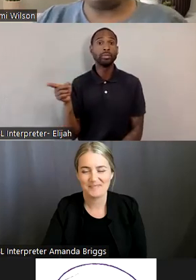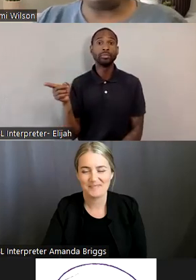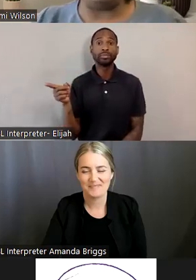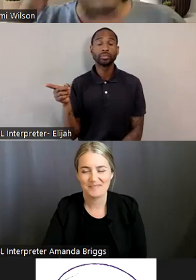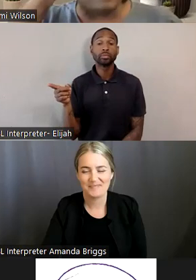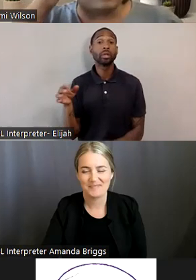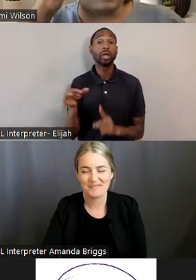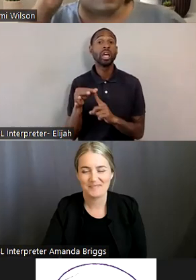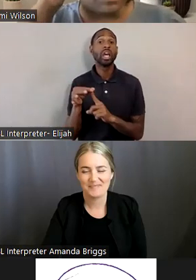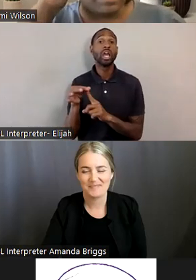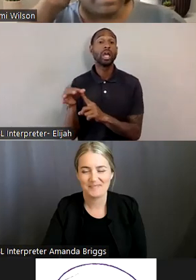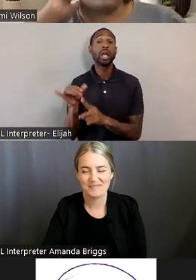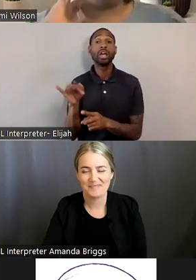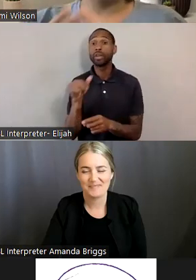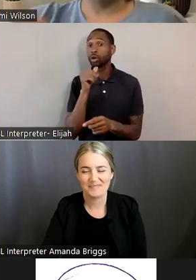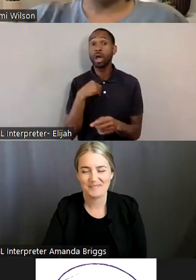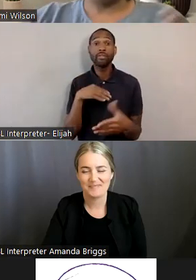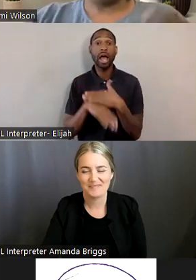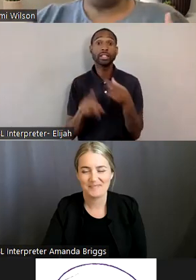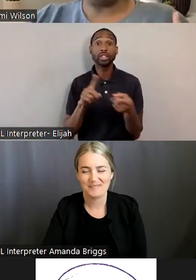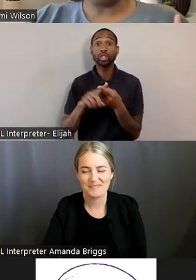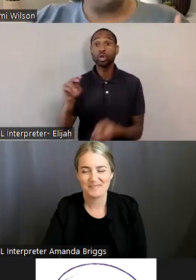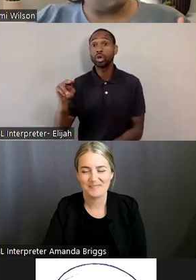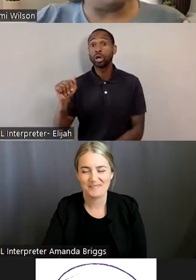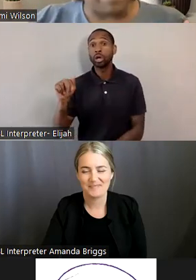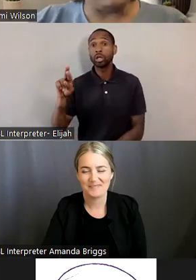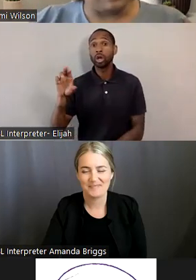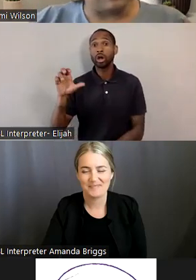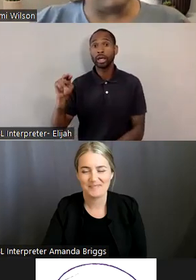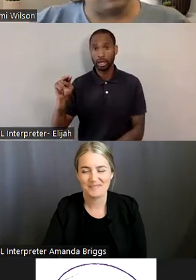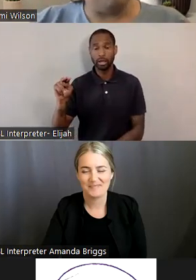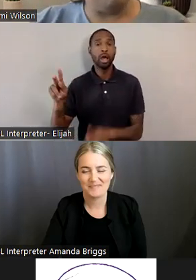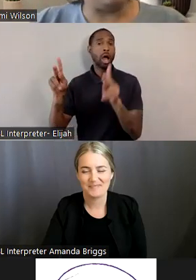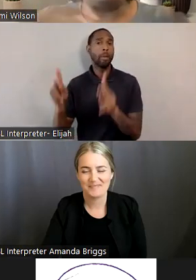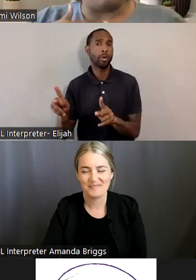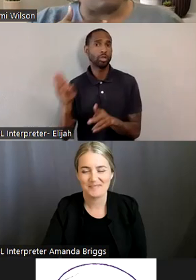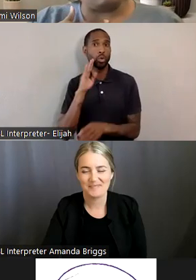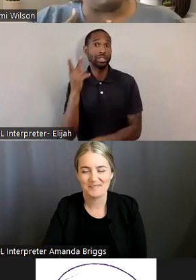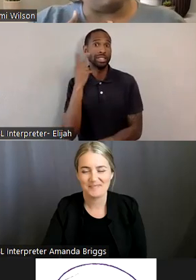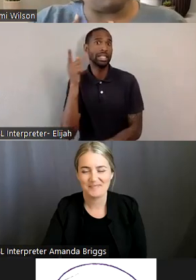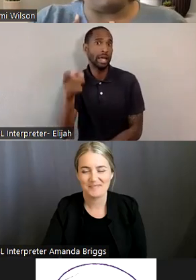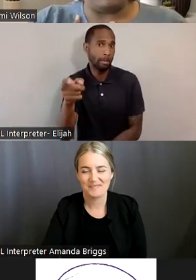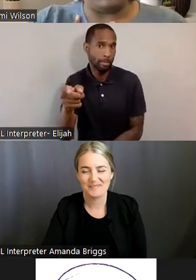if they didn't have access to Narcan, someone was more likely to see them and call for emergency